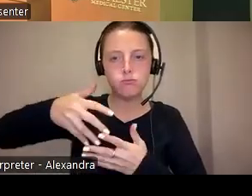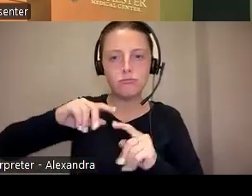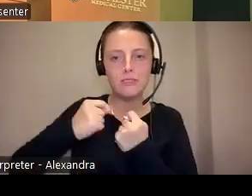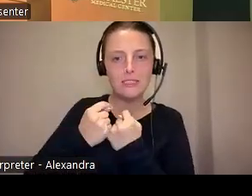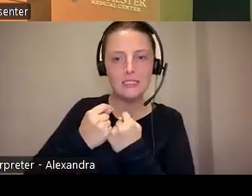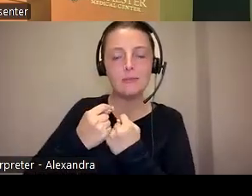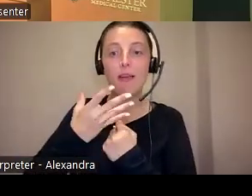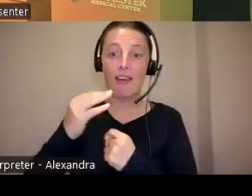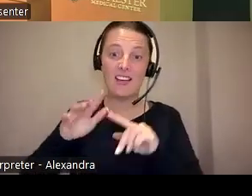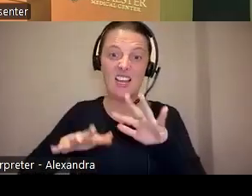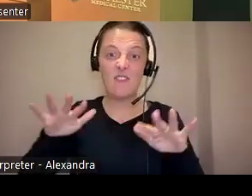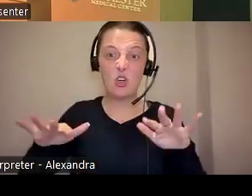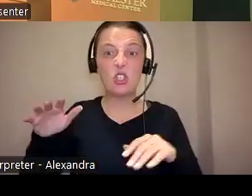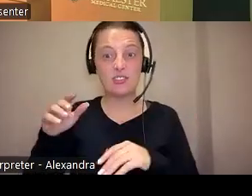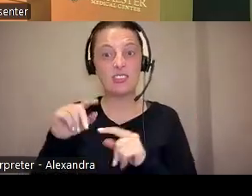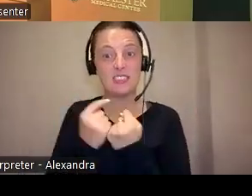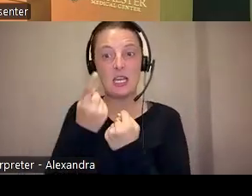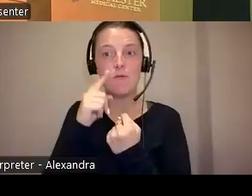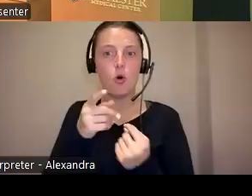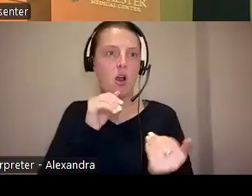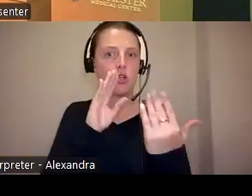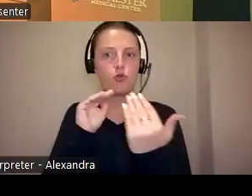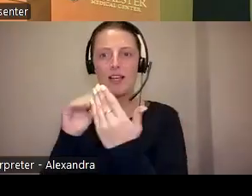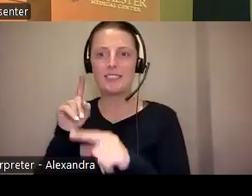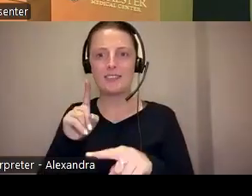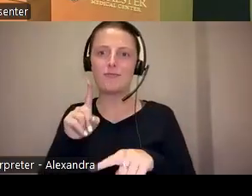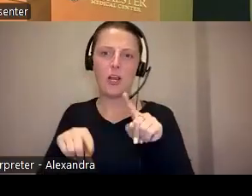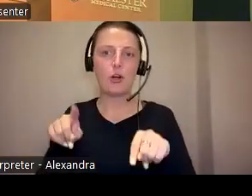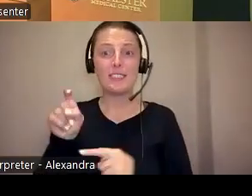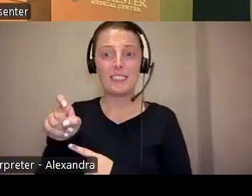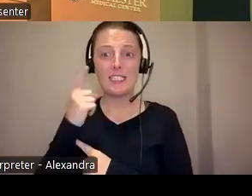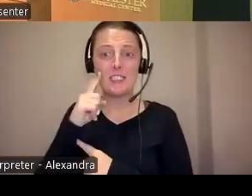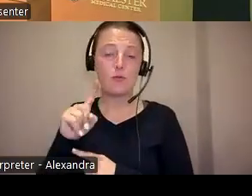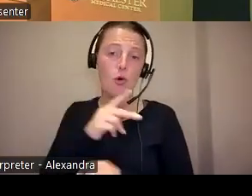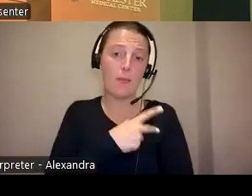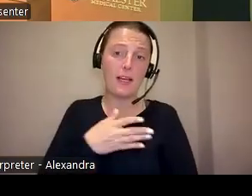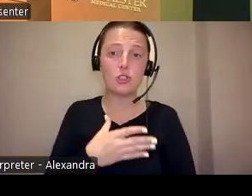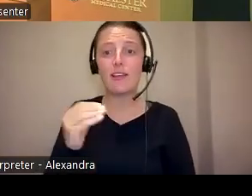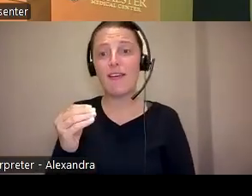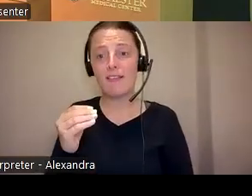of our patients and community members. She also happens to be finishing her PhD in counseling